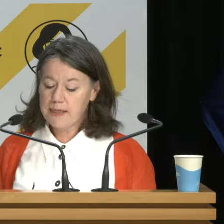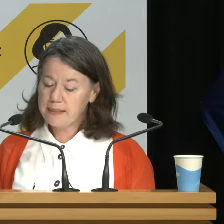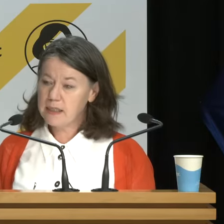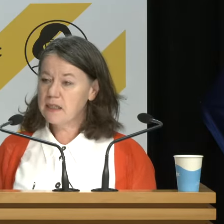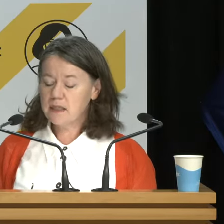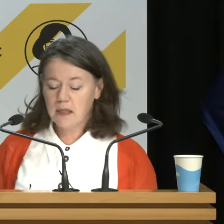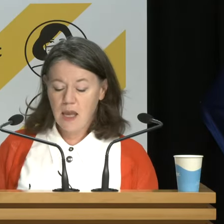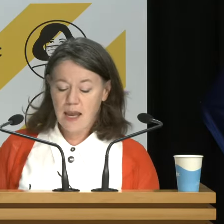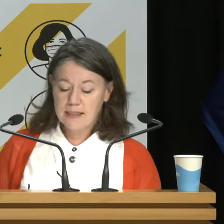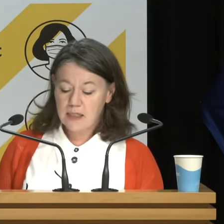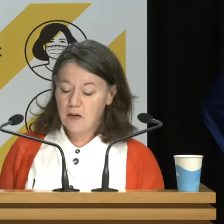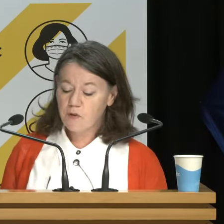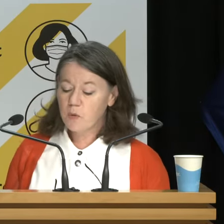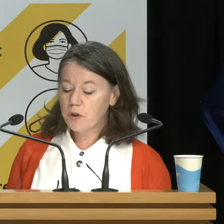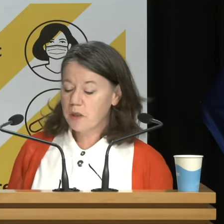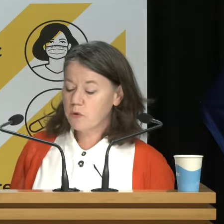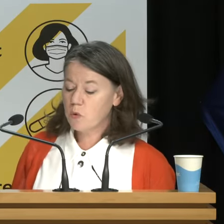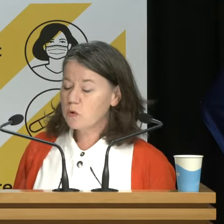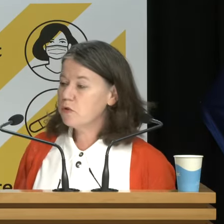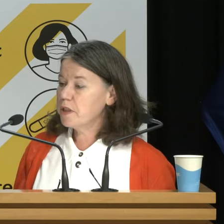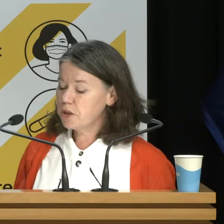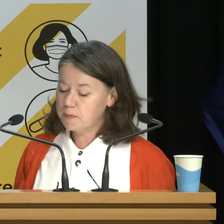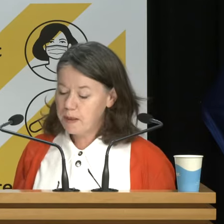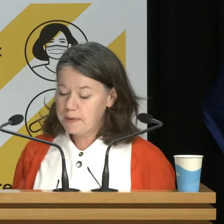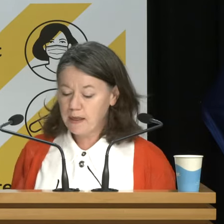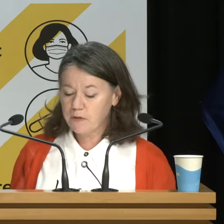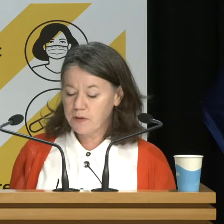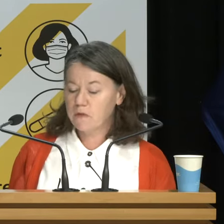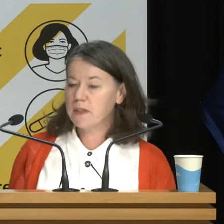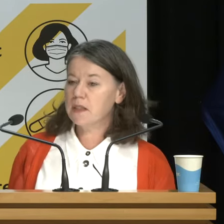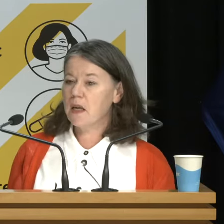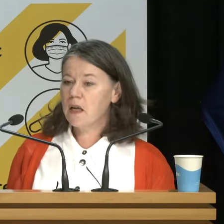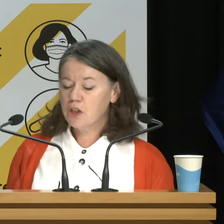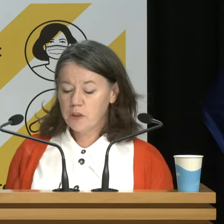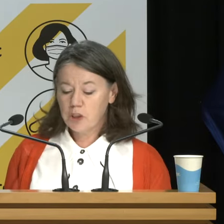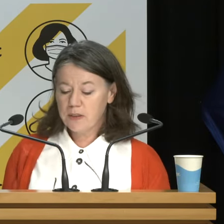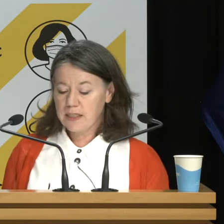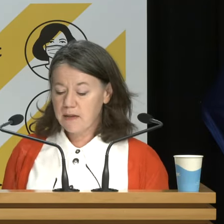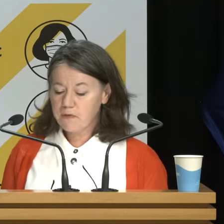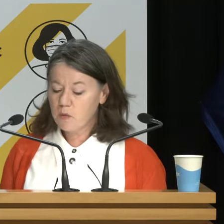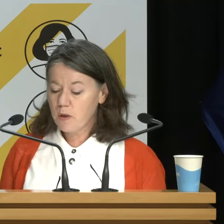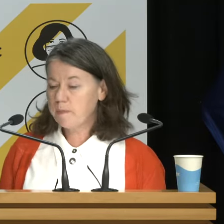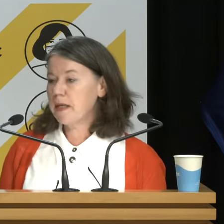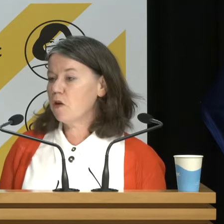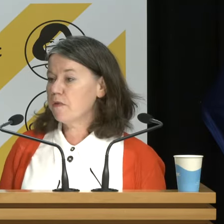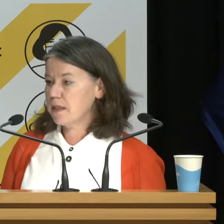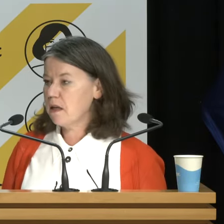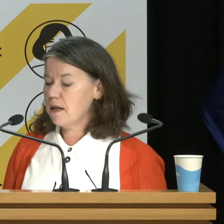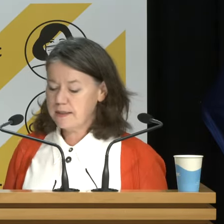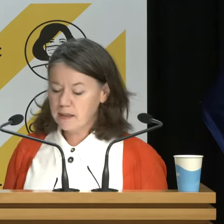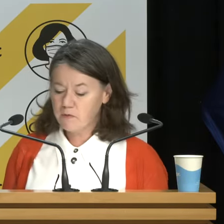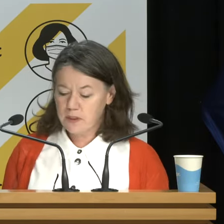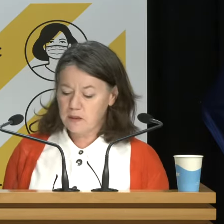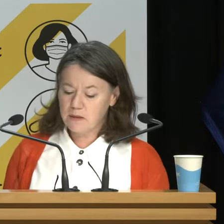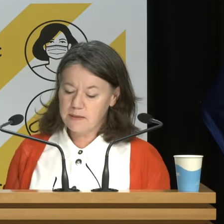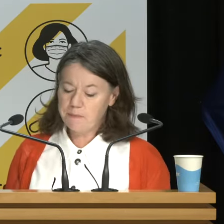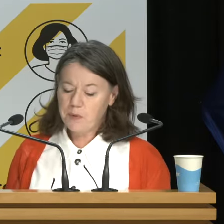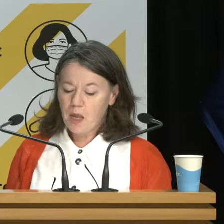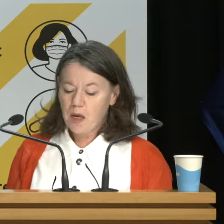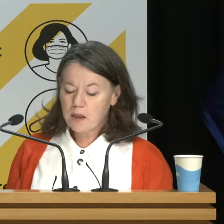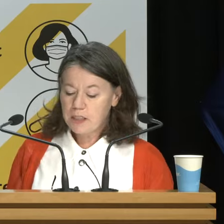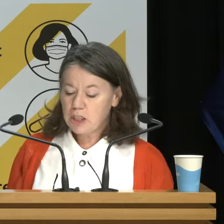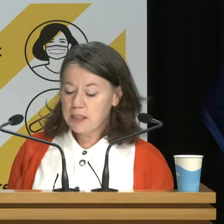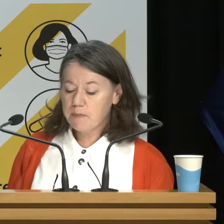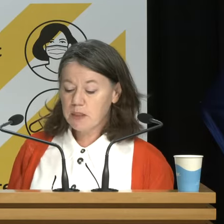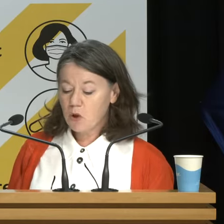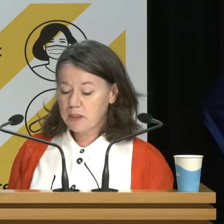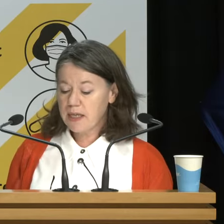is required to wear a Mac --